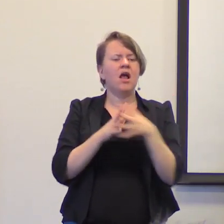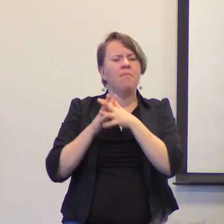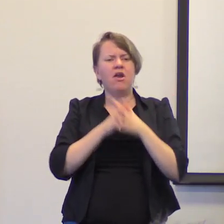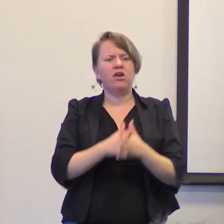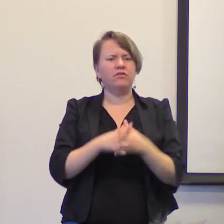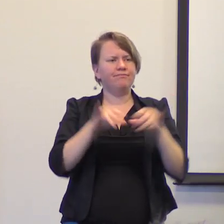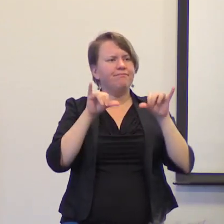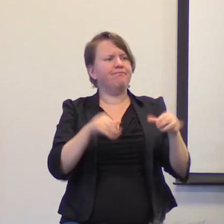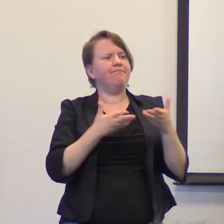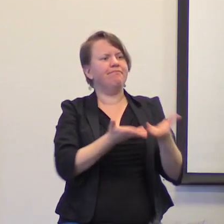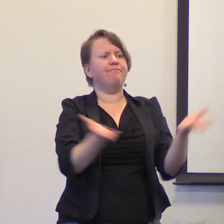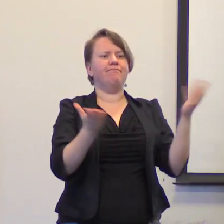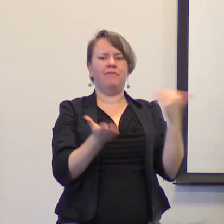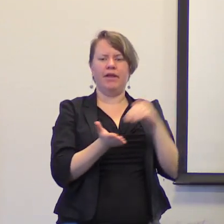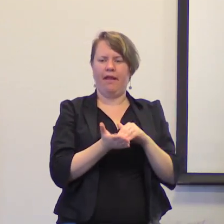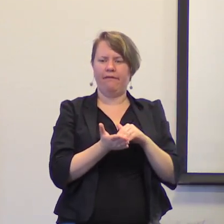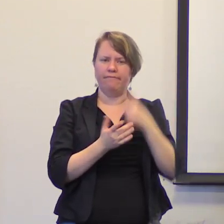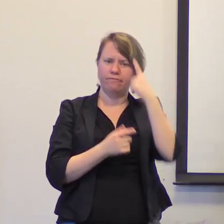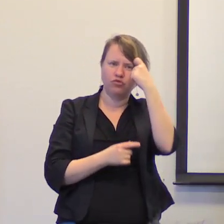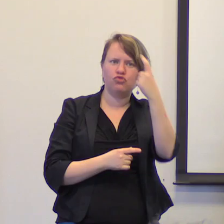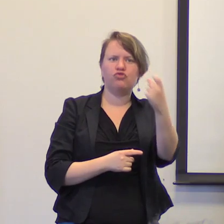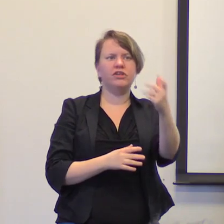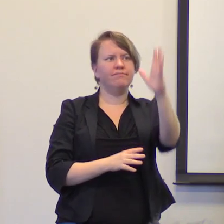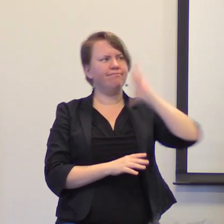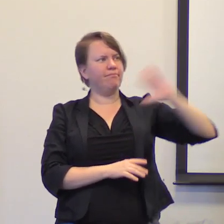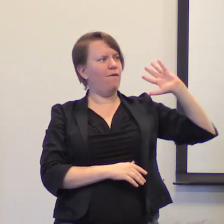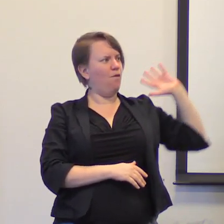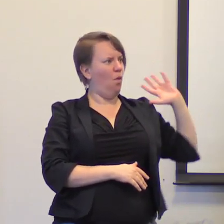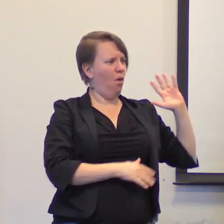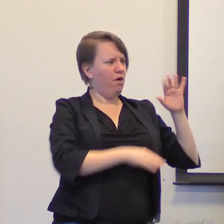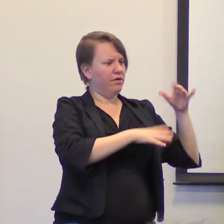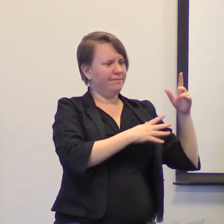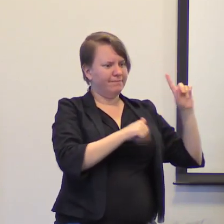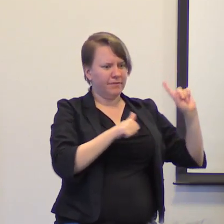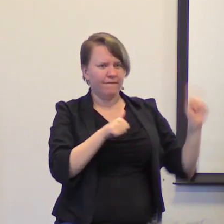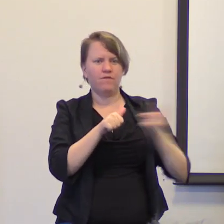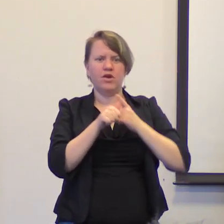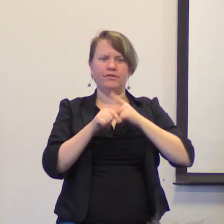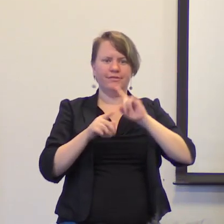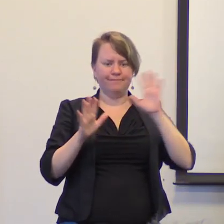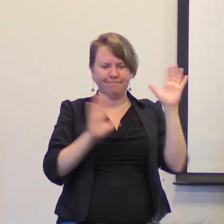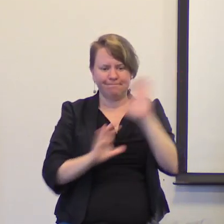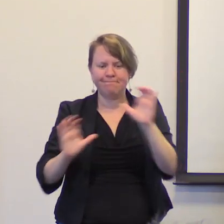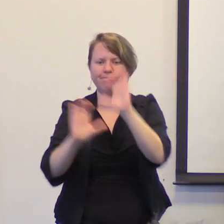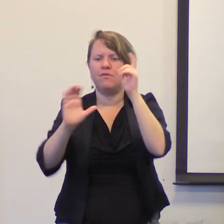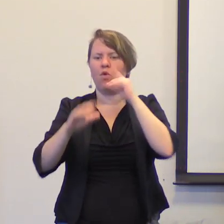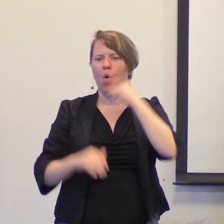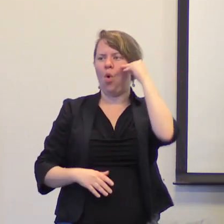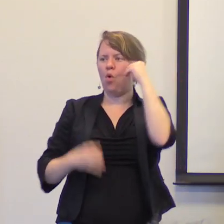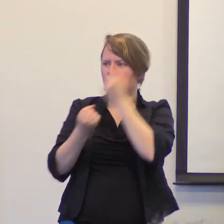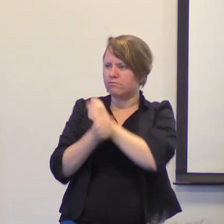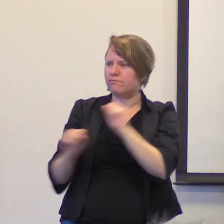Let it be the dream it used to be. Let it be the pioneer on the plain Seeking a home where he himself is free.